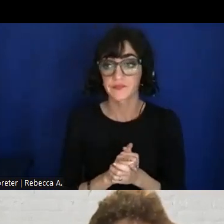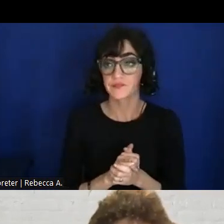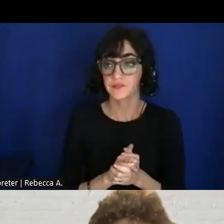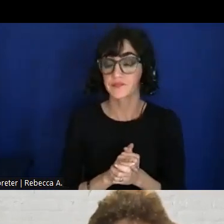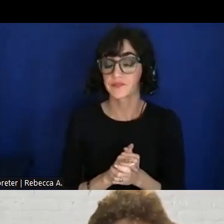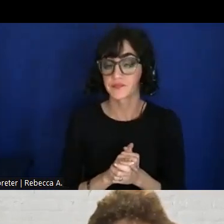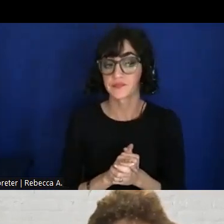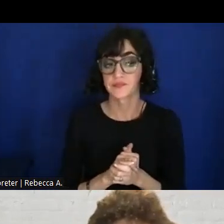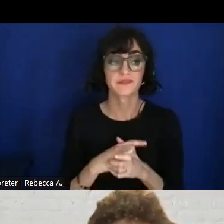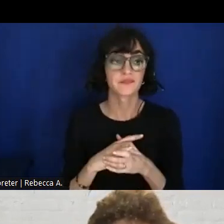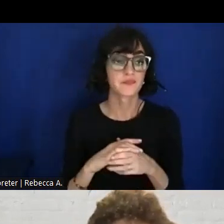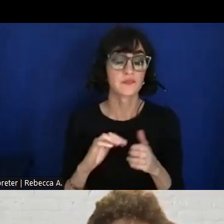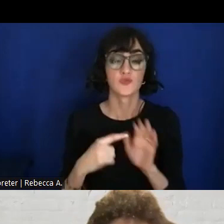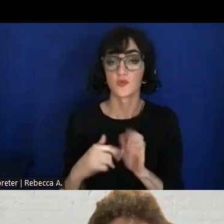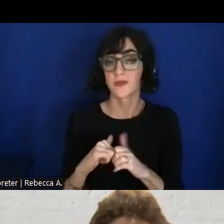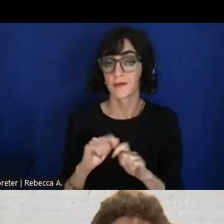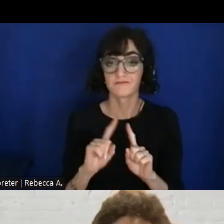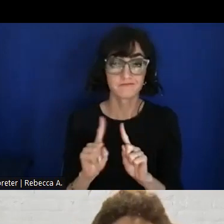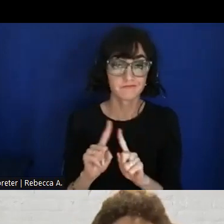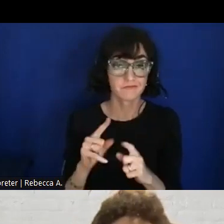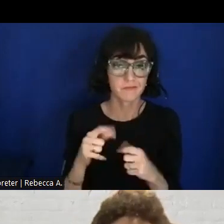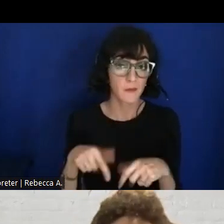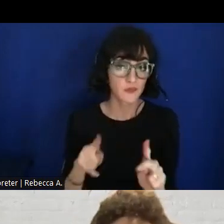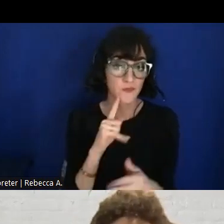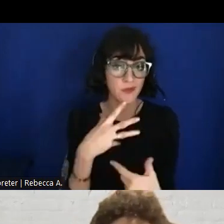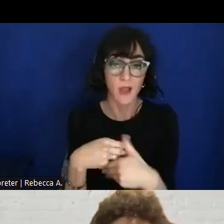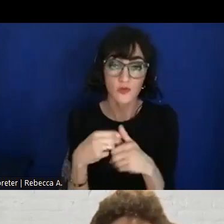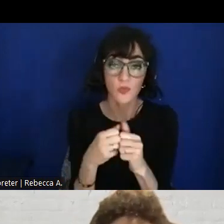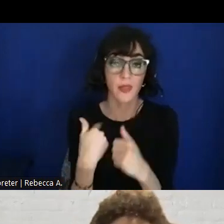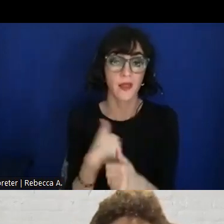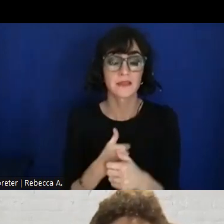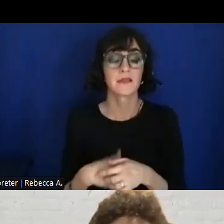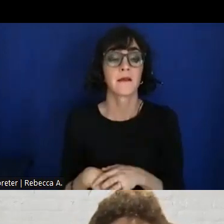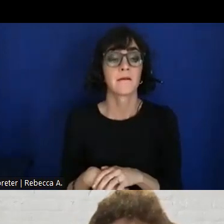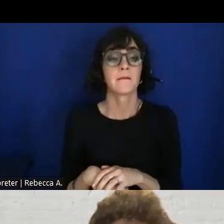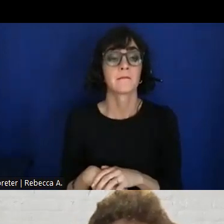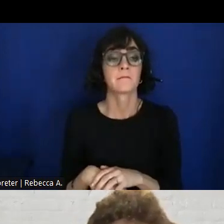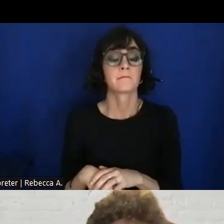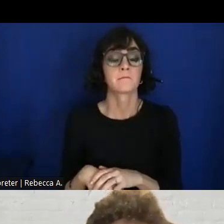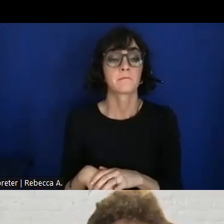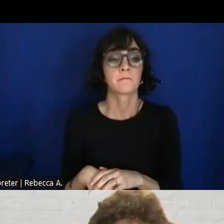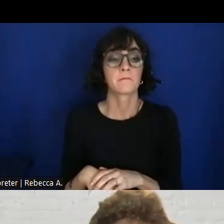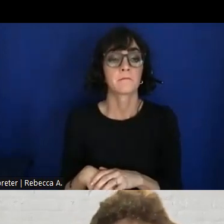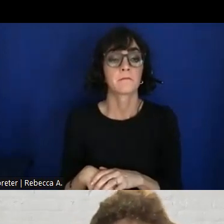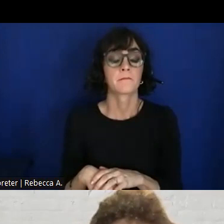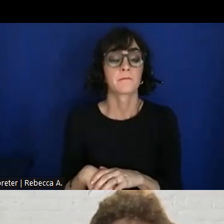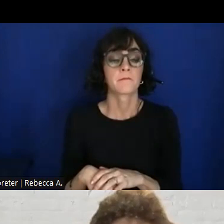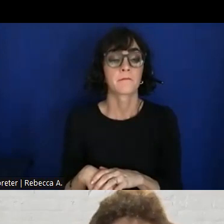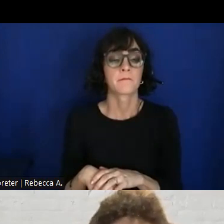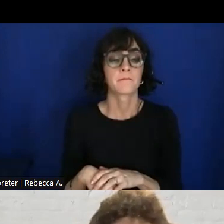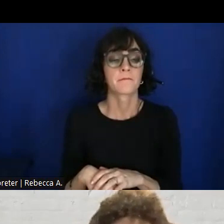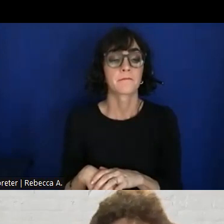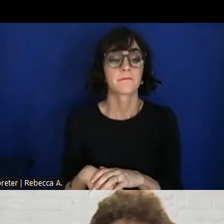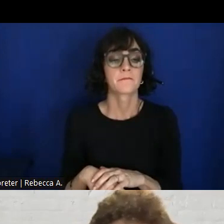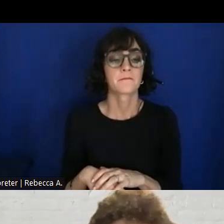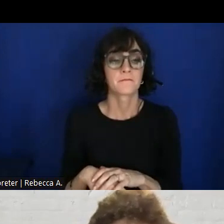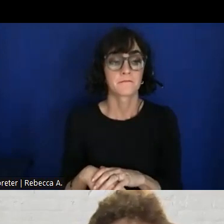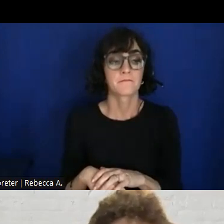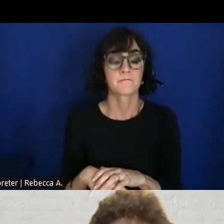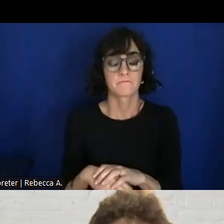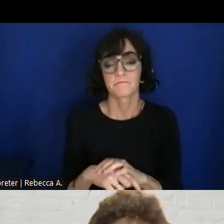engage with the center but we also have included several different um resources information